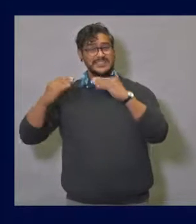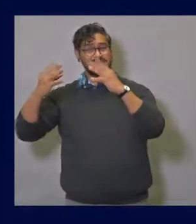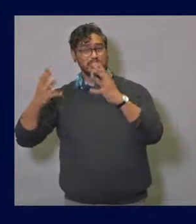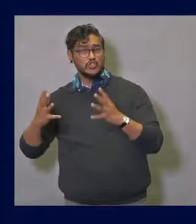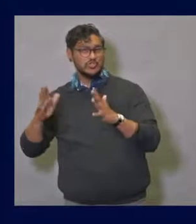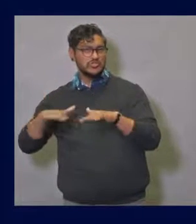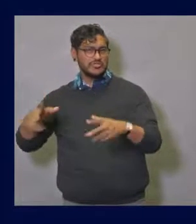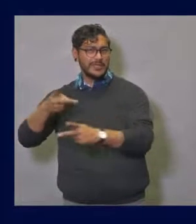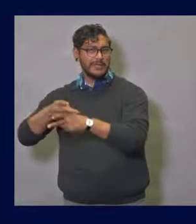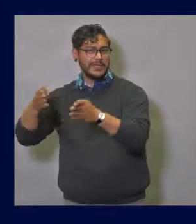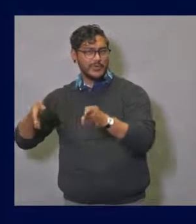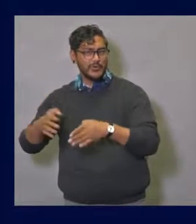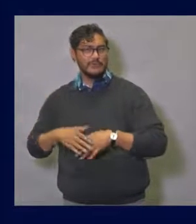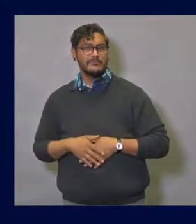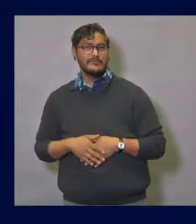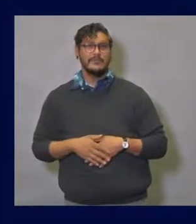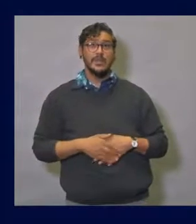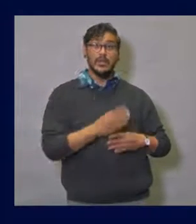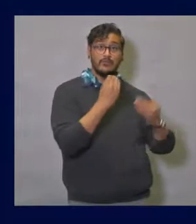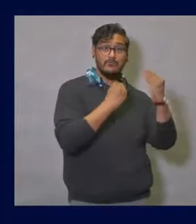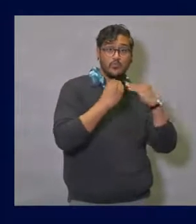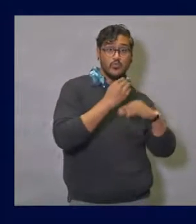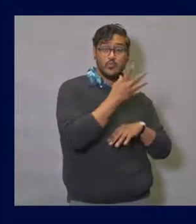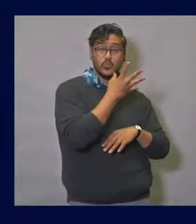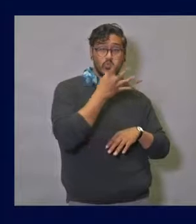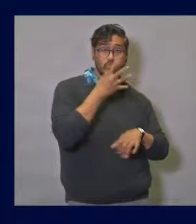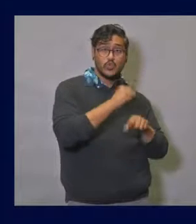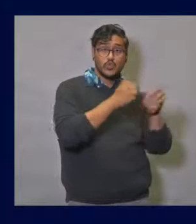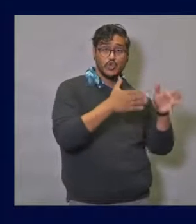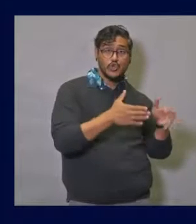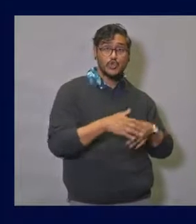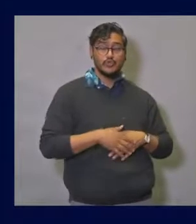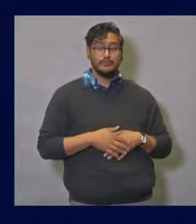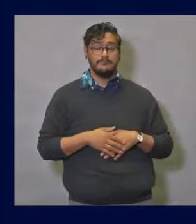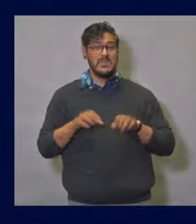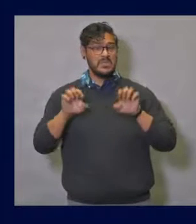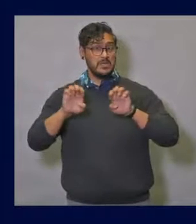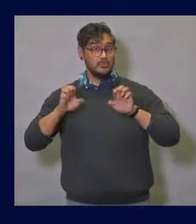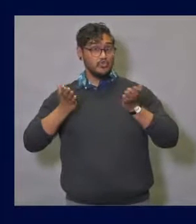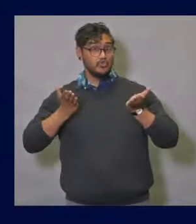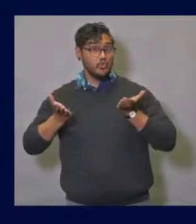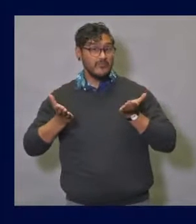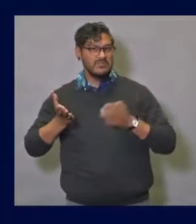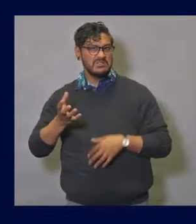AND OLDER, EDUCATION AND